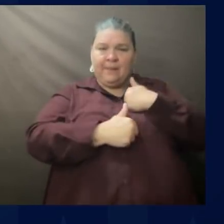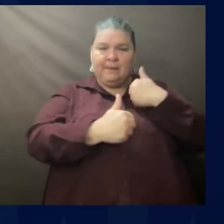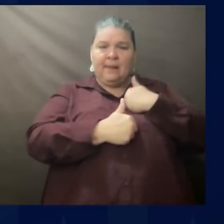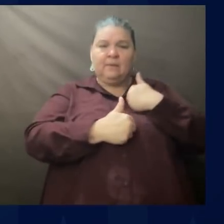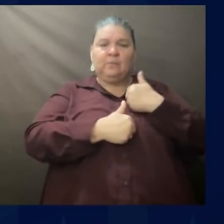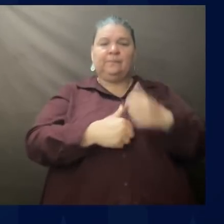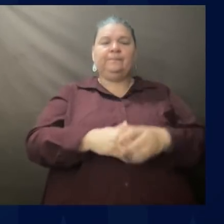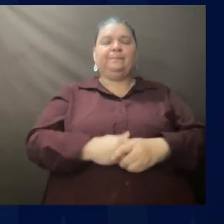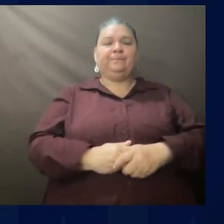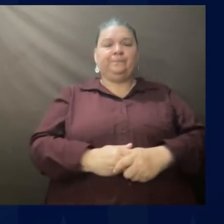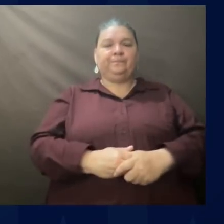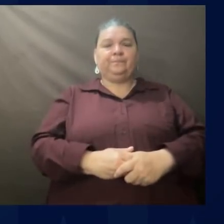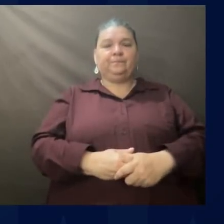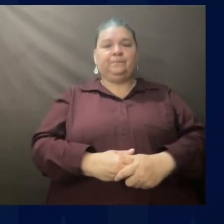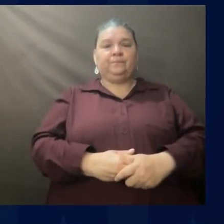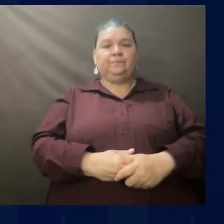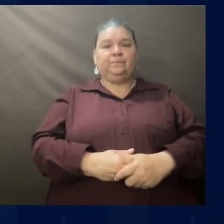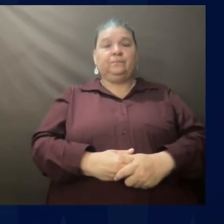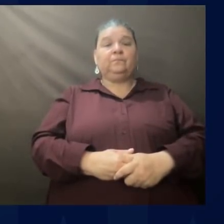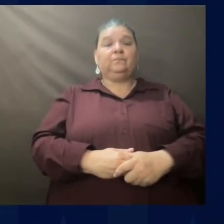America’s longest war has come to a close.